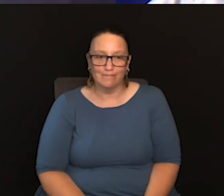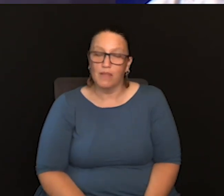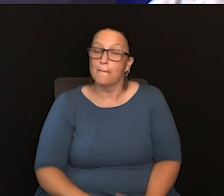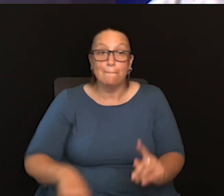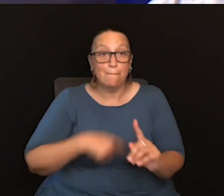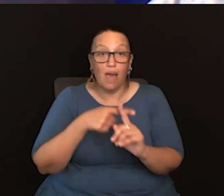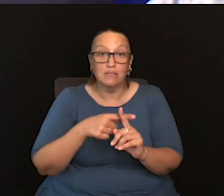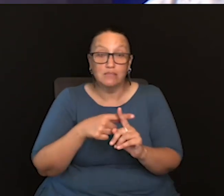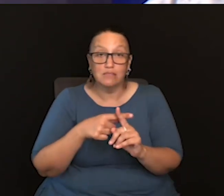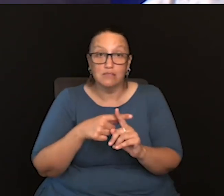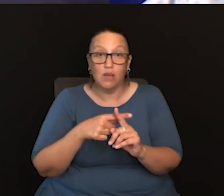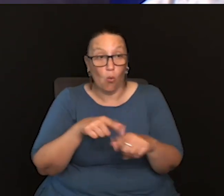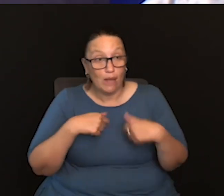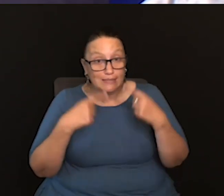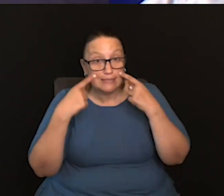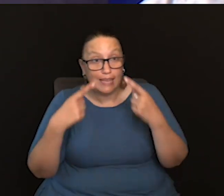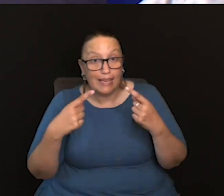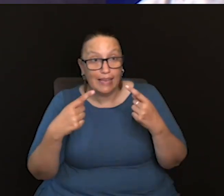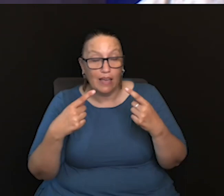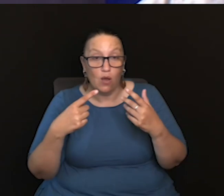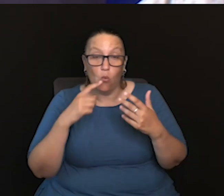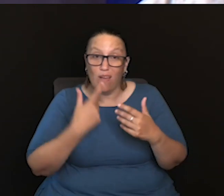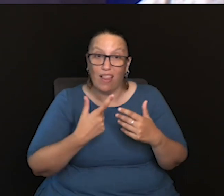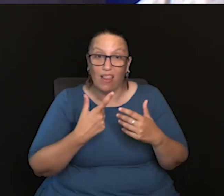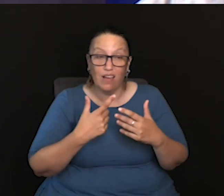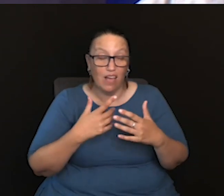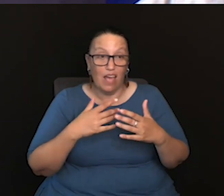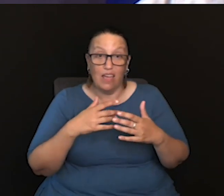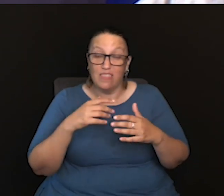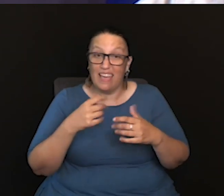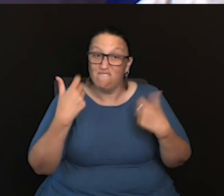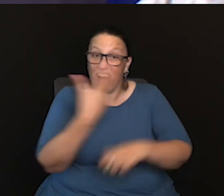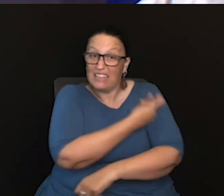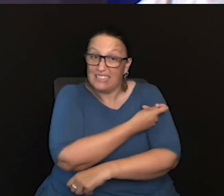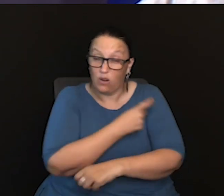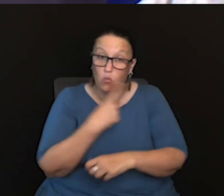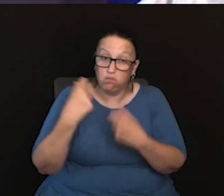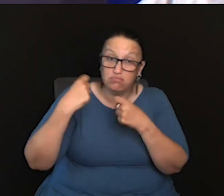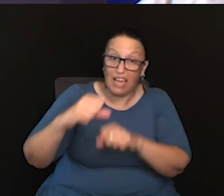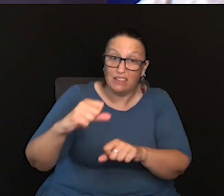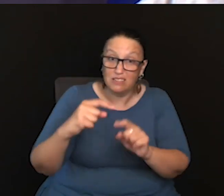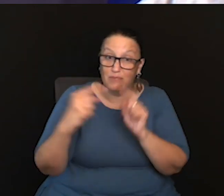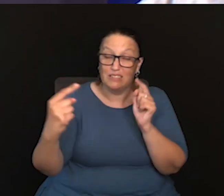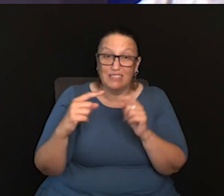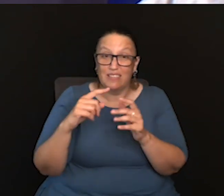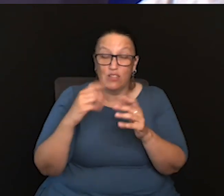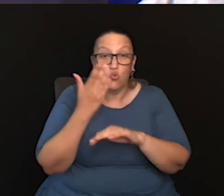and it's also too early to tell if there is any significant different impact on the effectiveness of the vaccines against this subvariant.